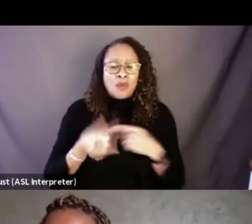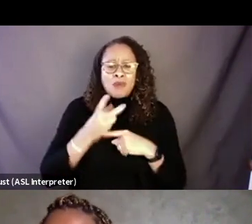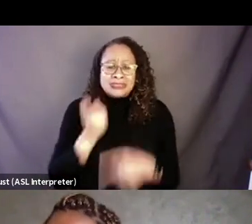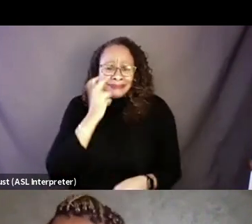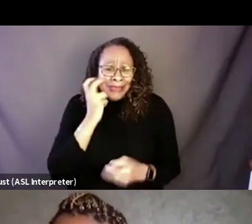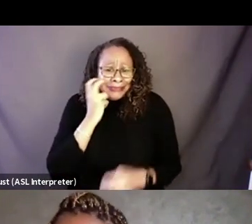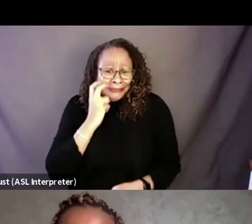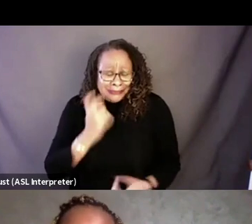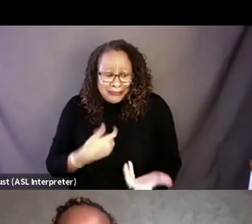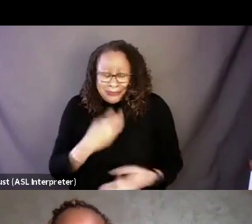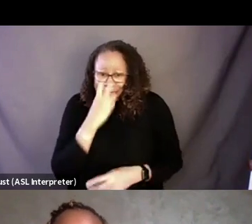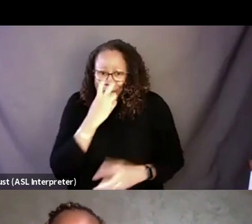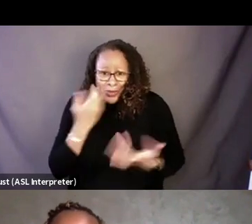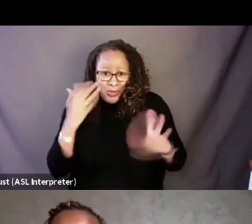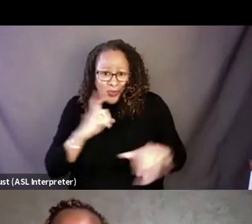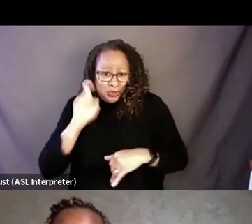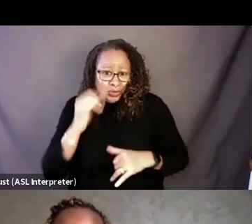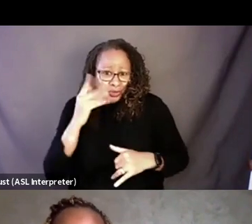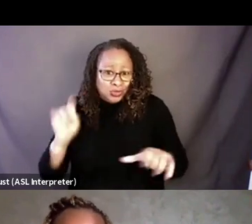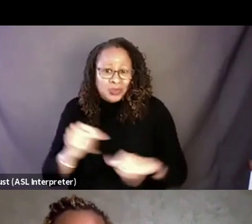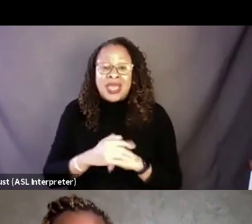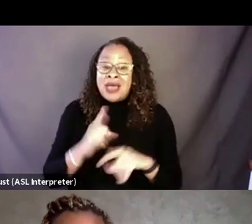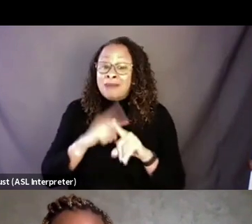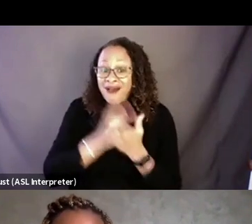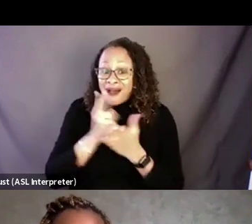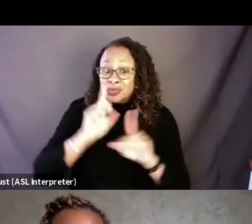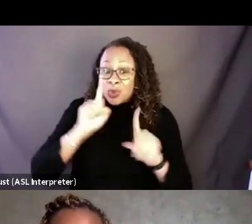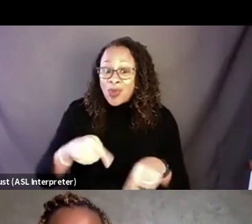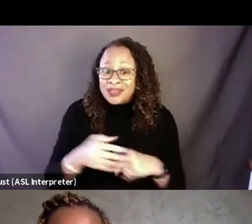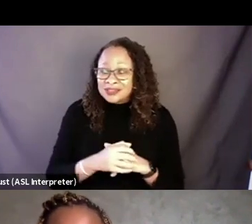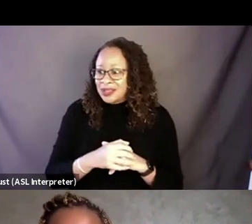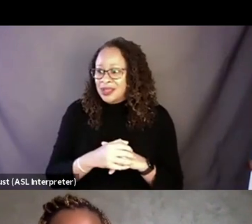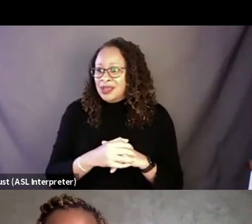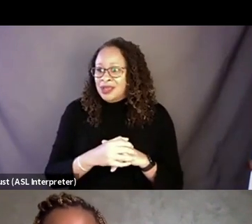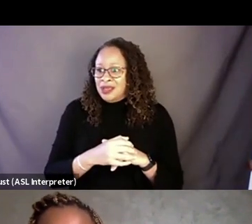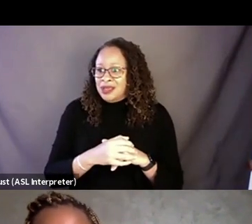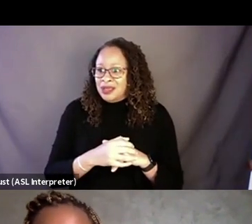We were like, are you sure? But honestly, we went there, our incredible partners